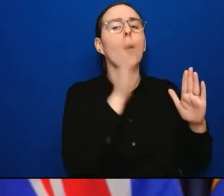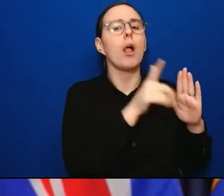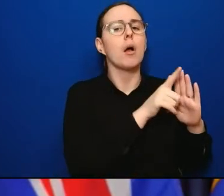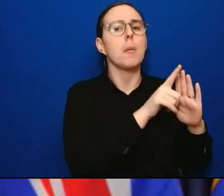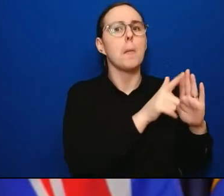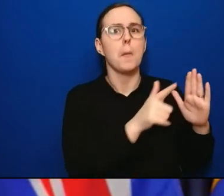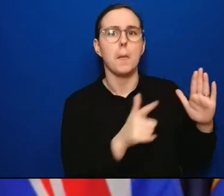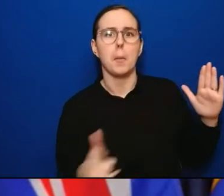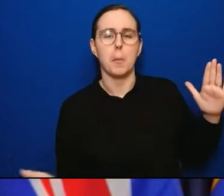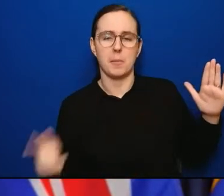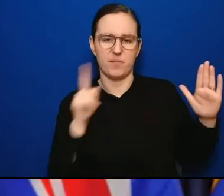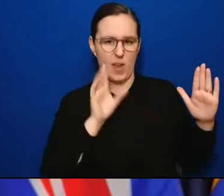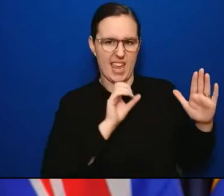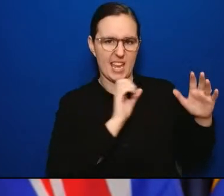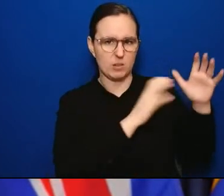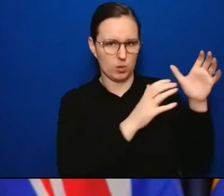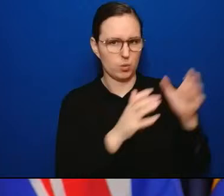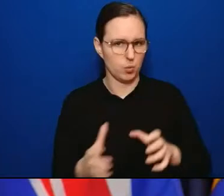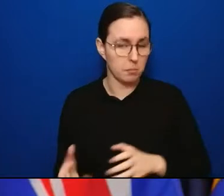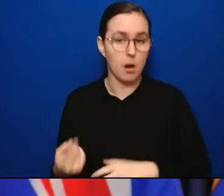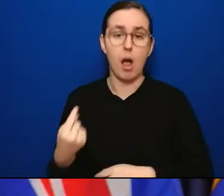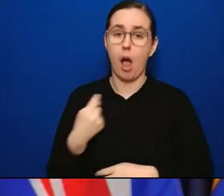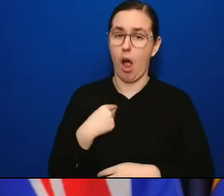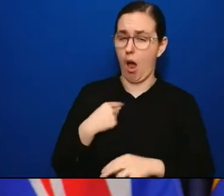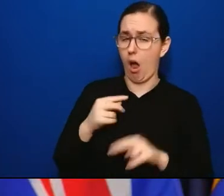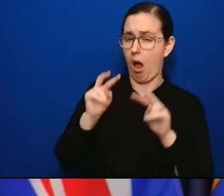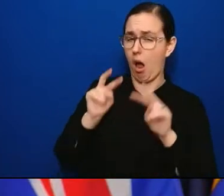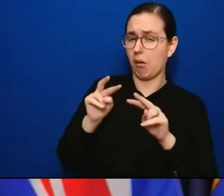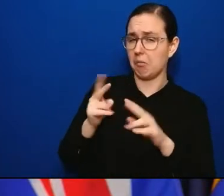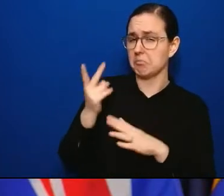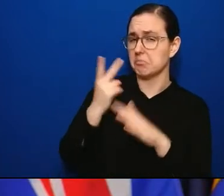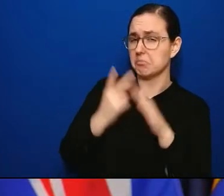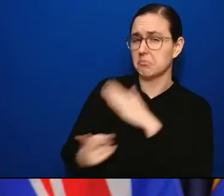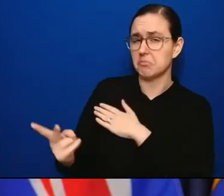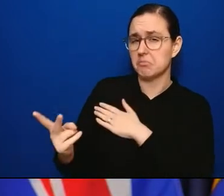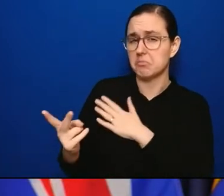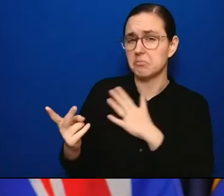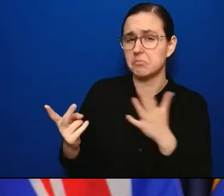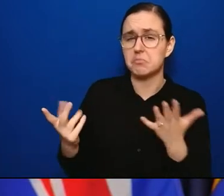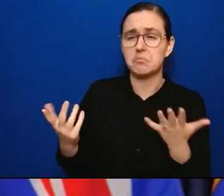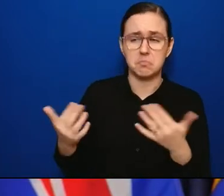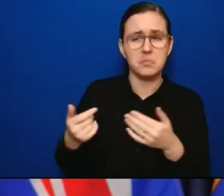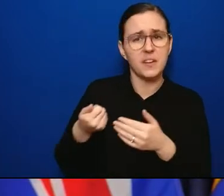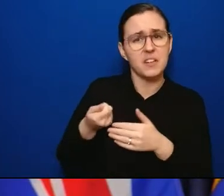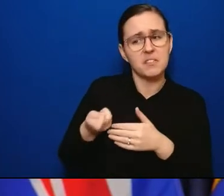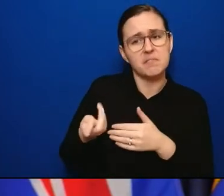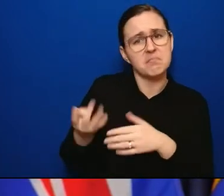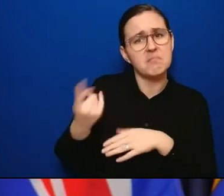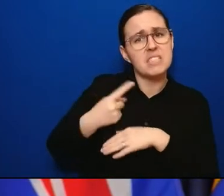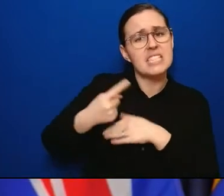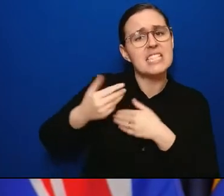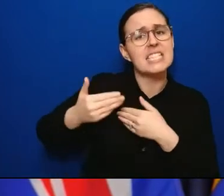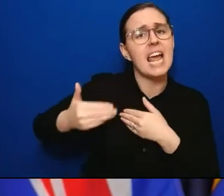our way fairly quickly down the age groups so I would expect that to happen in the coming in